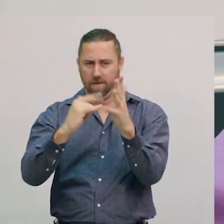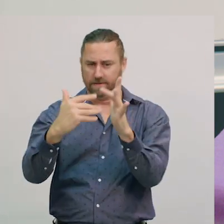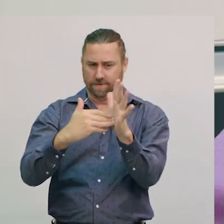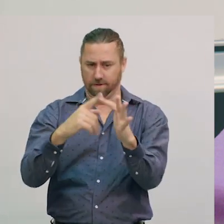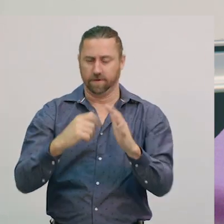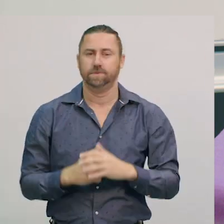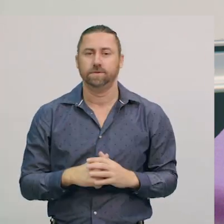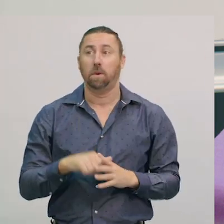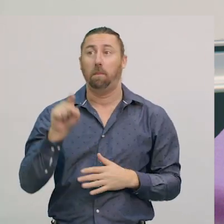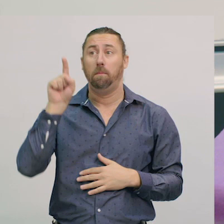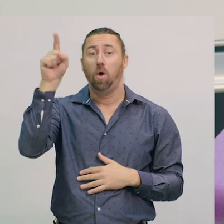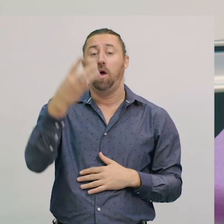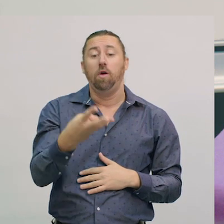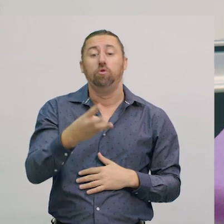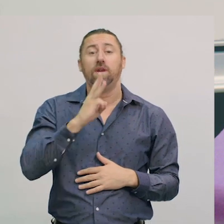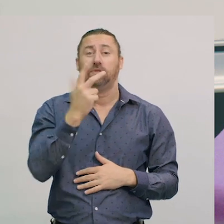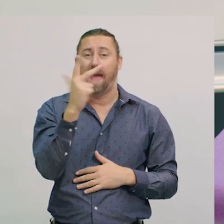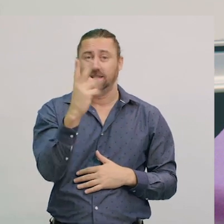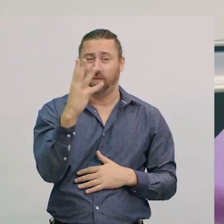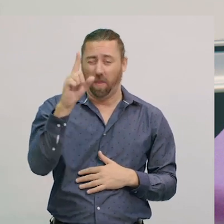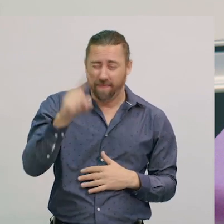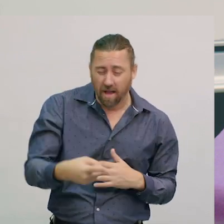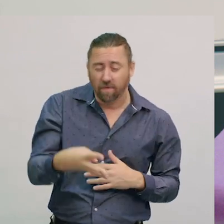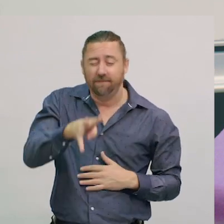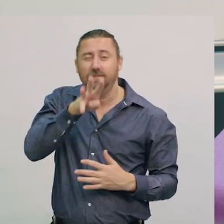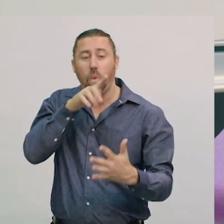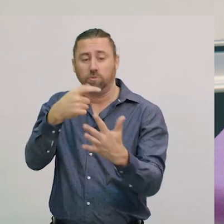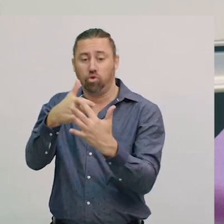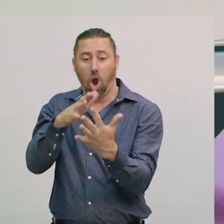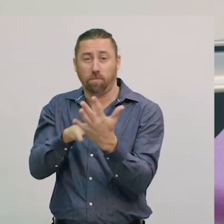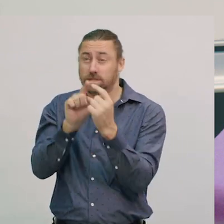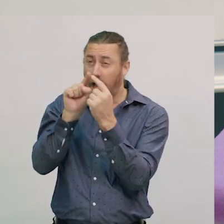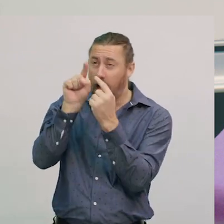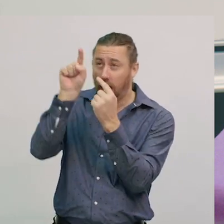The Moon is 384,400km away from Earth,